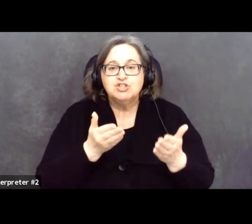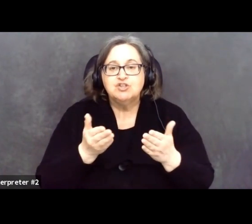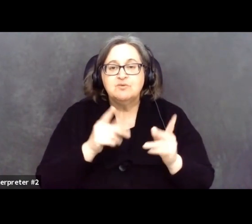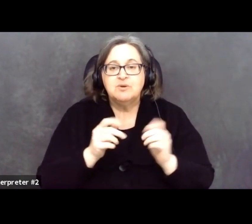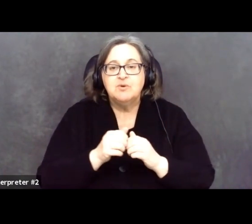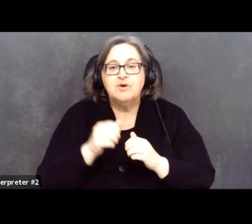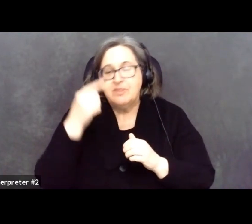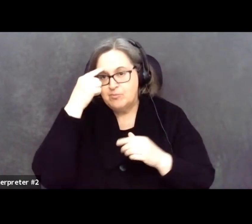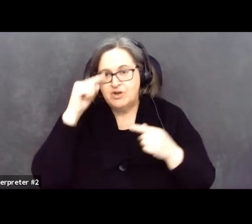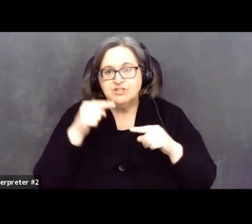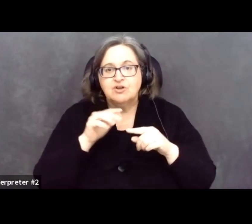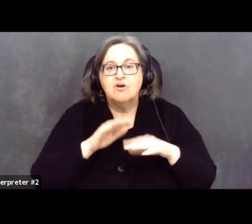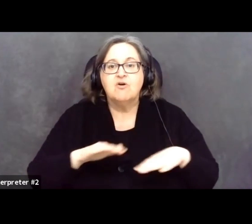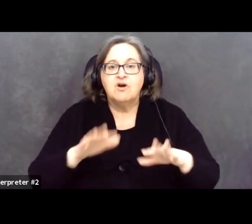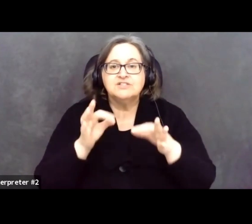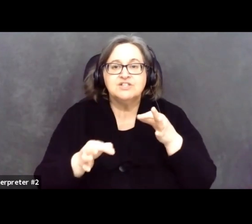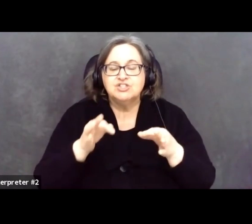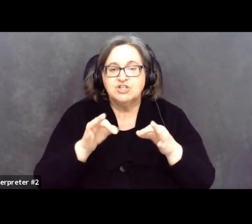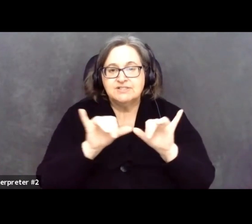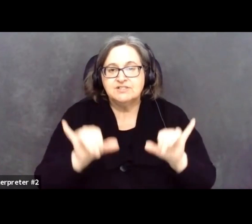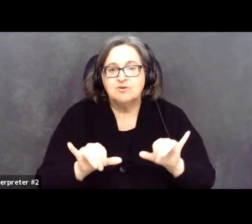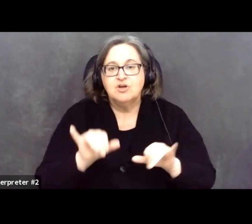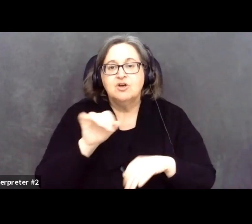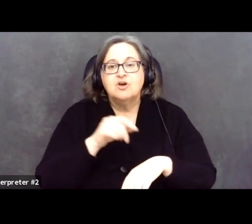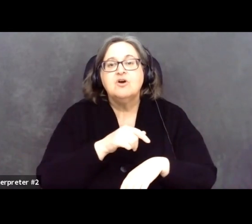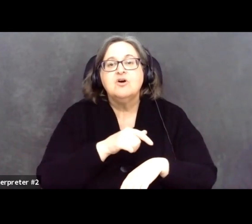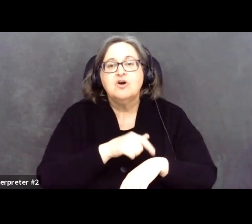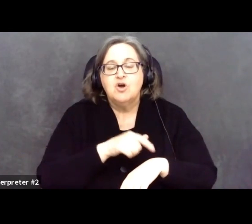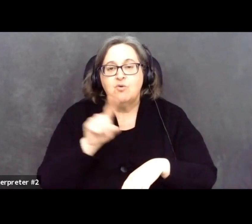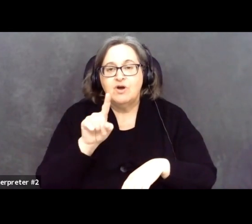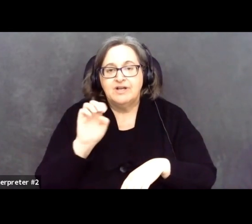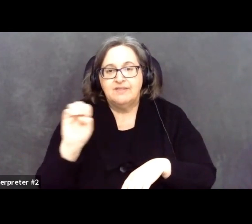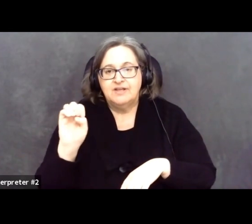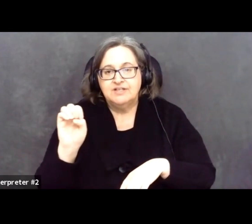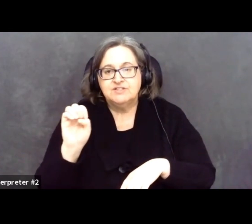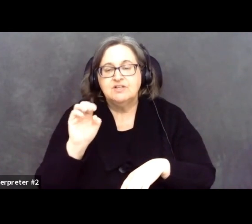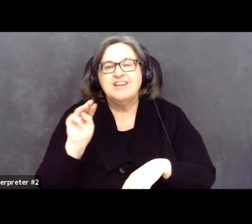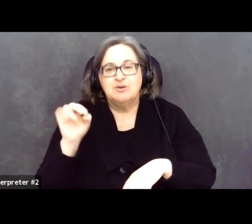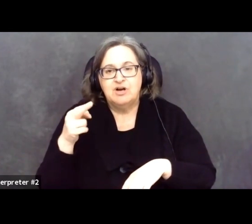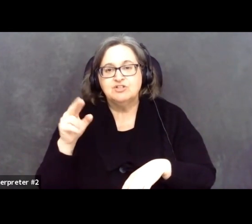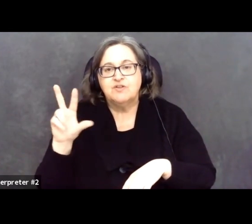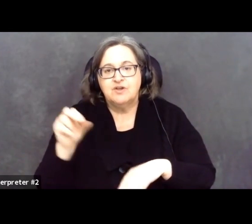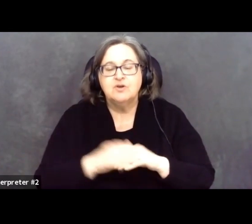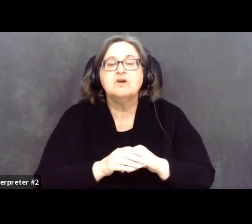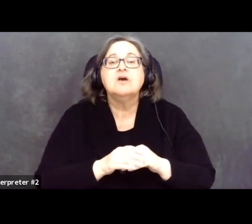That's on March 30th at 1:00 eastern time. On April 6th, maximizing the effectiveness of